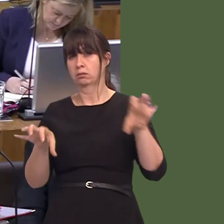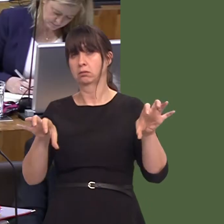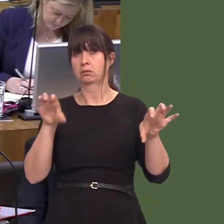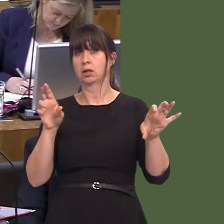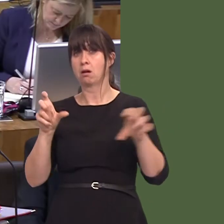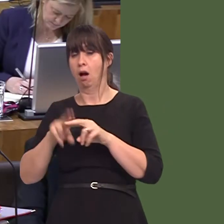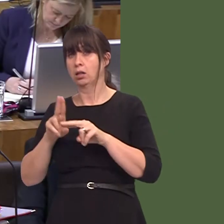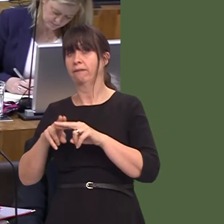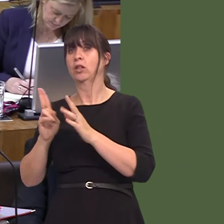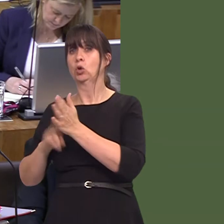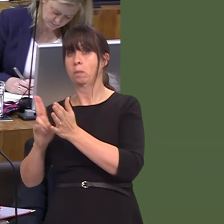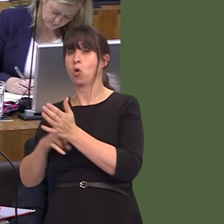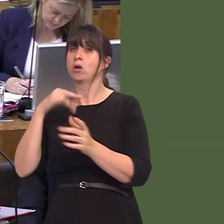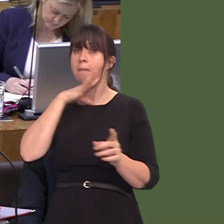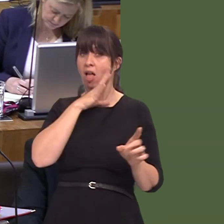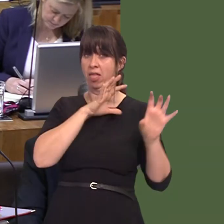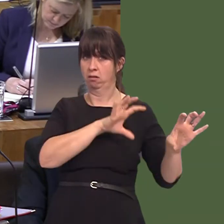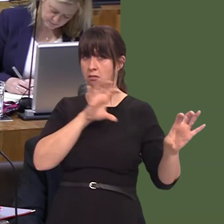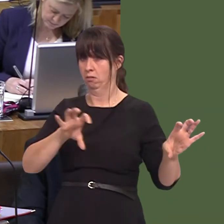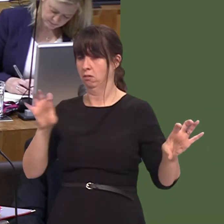in Newport and in Carmarthenó87 new homes.